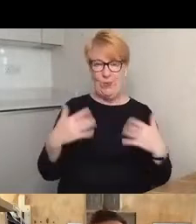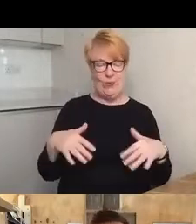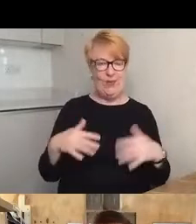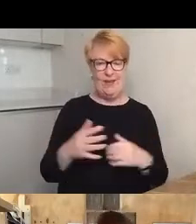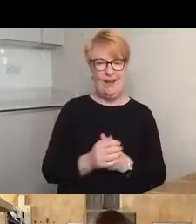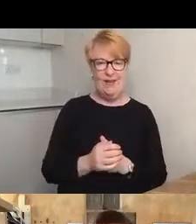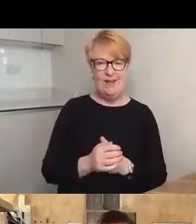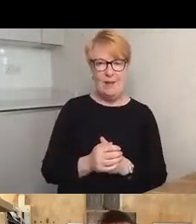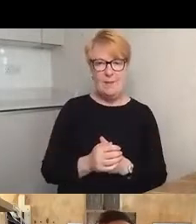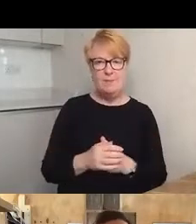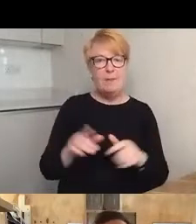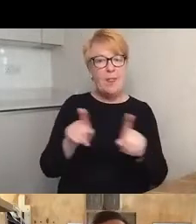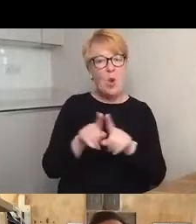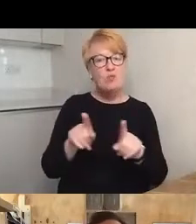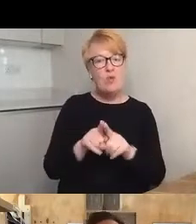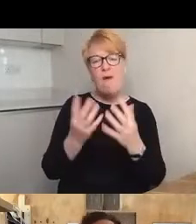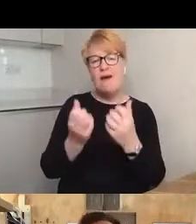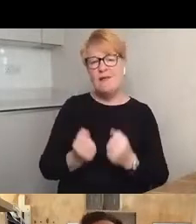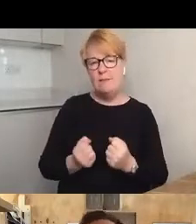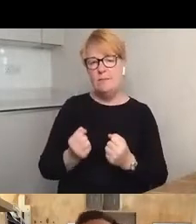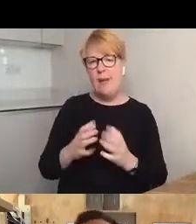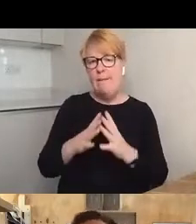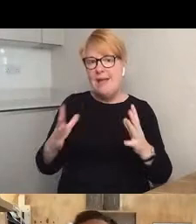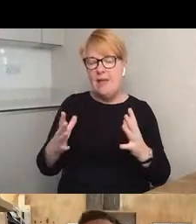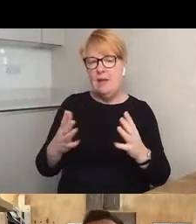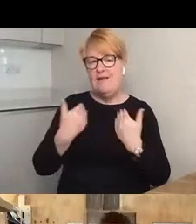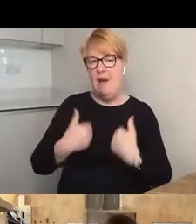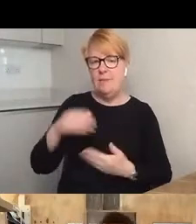projects, and this in this project is really informing how the new building